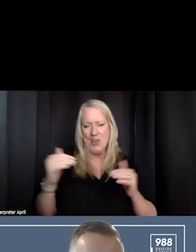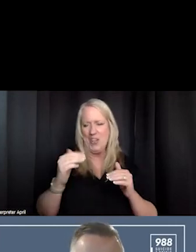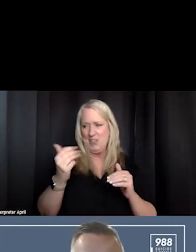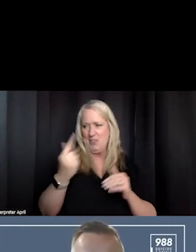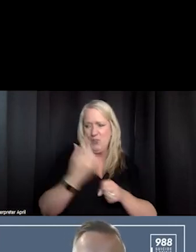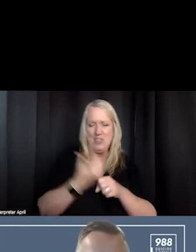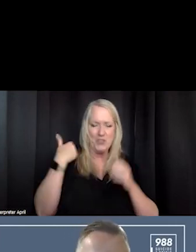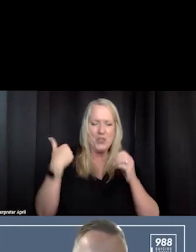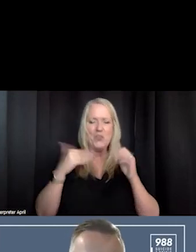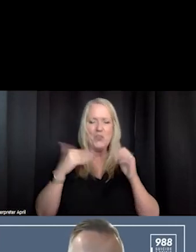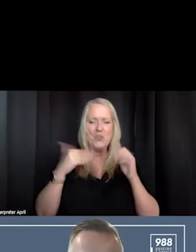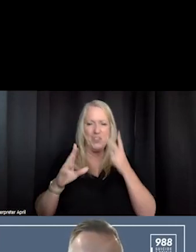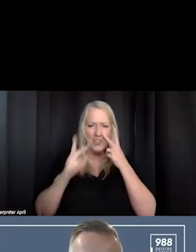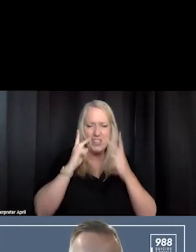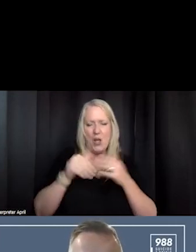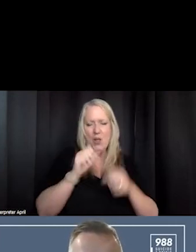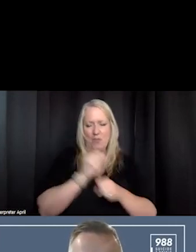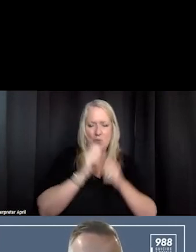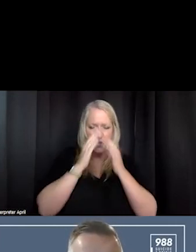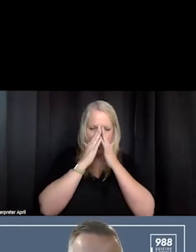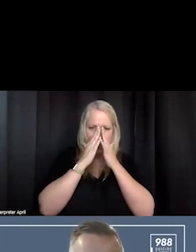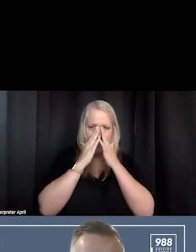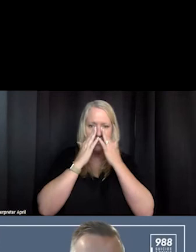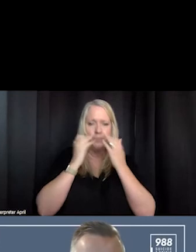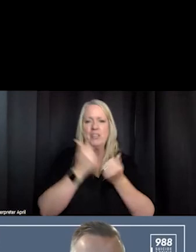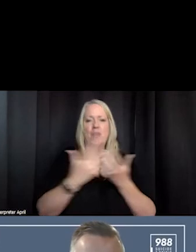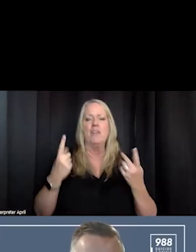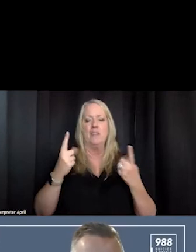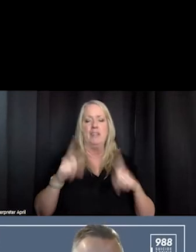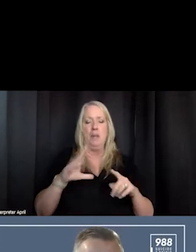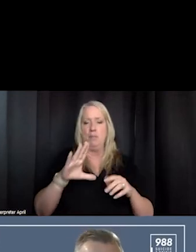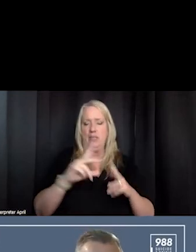SEE ALL OF THE WORK SHE IS DOING AND EVERYTHING HAPPENING IN VIRGINIA, VERY EXCITING. THANK